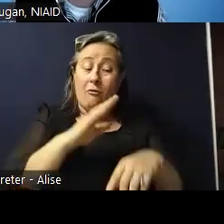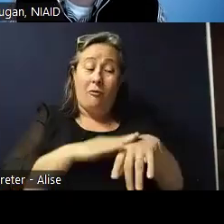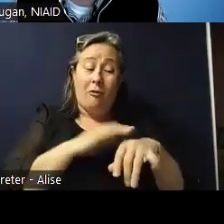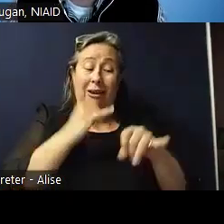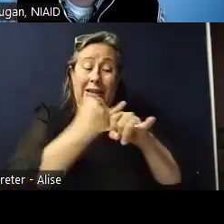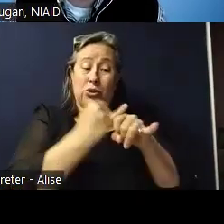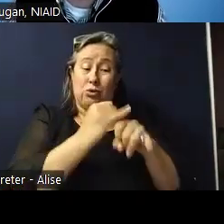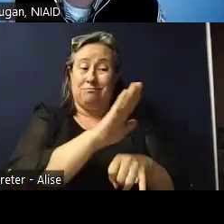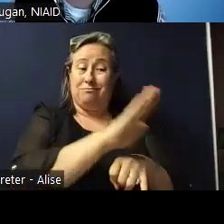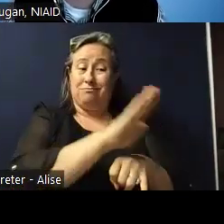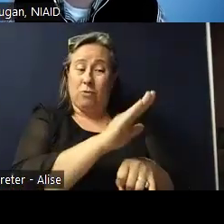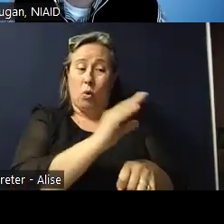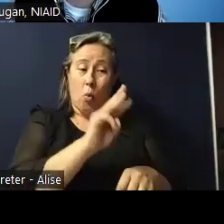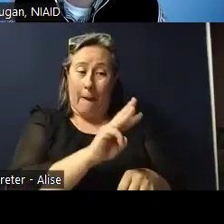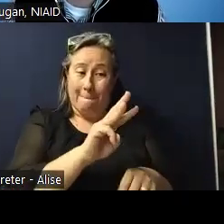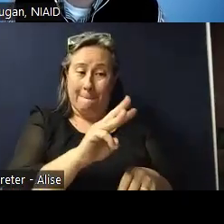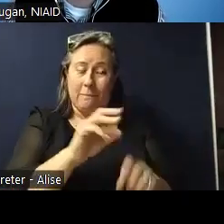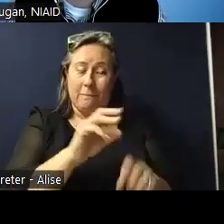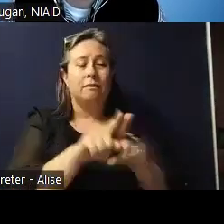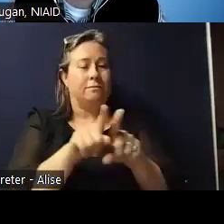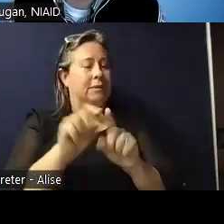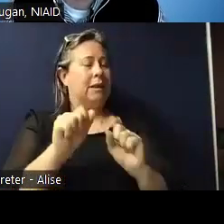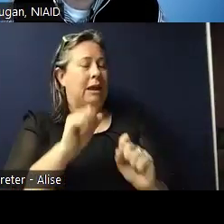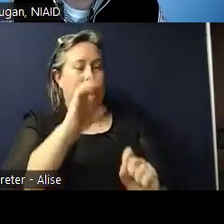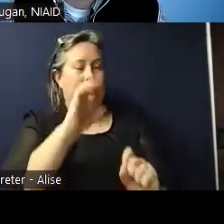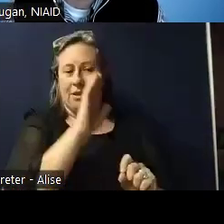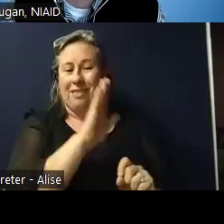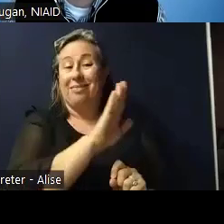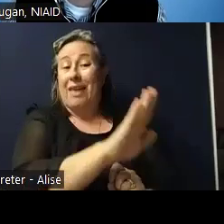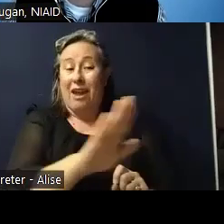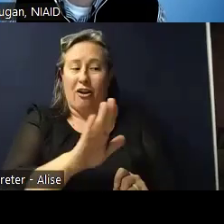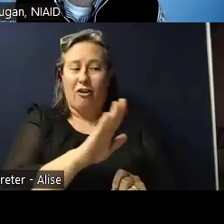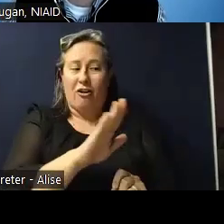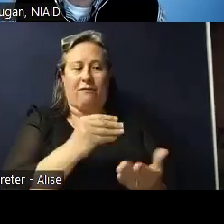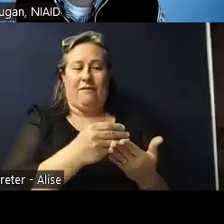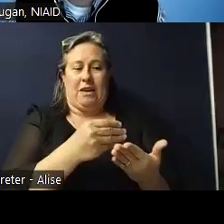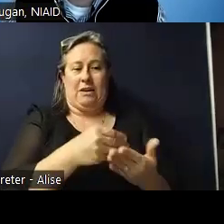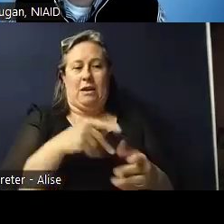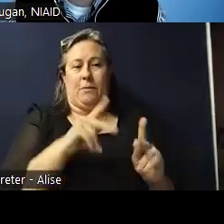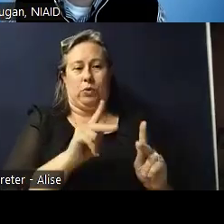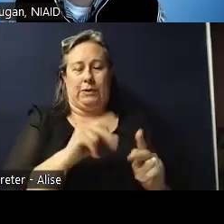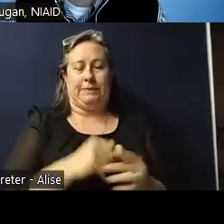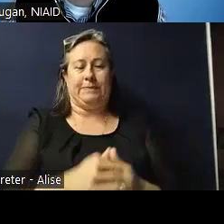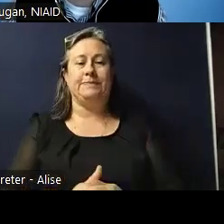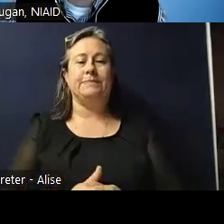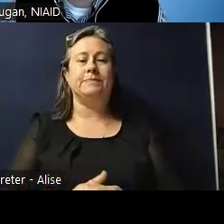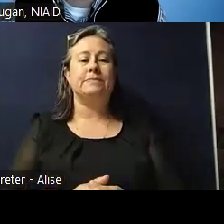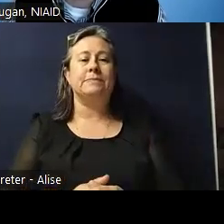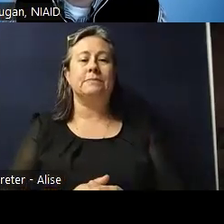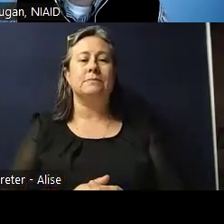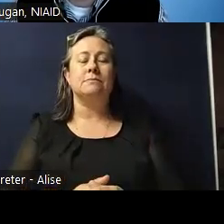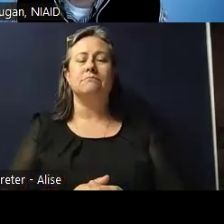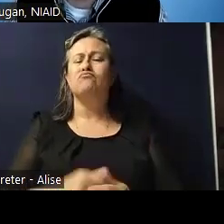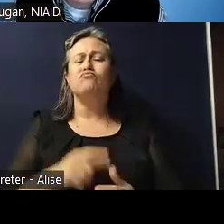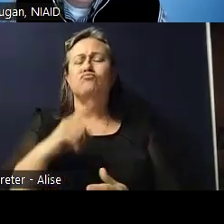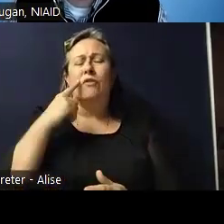you'll also be able to search for their funding opportunities. So let's take a look at an example of that.